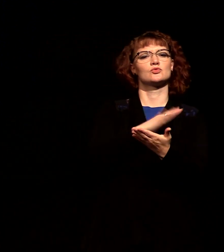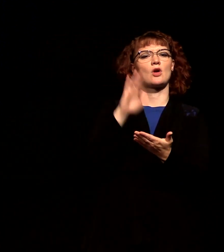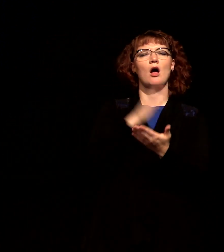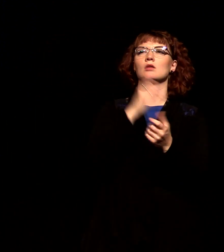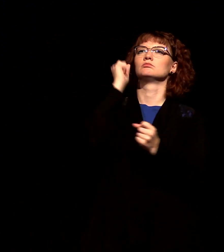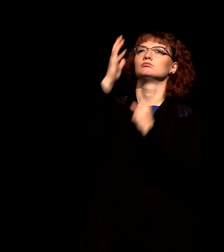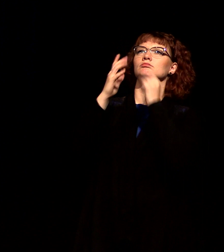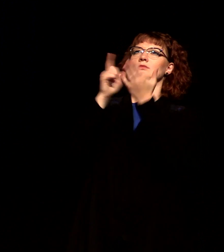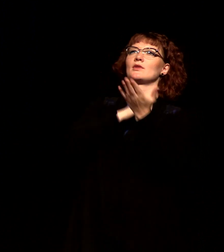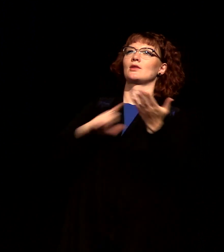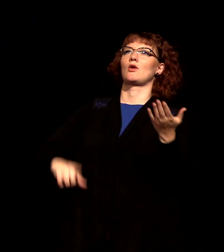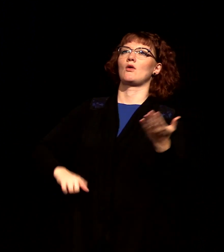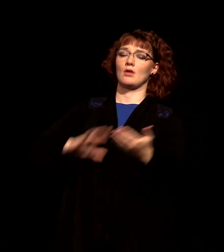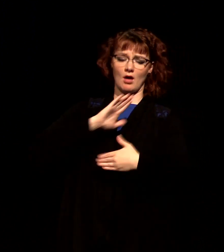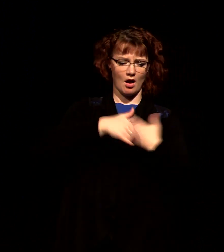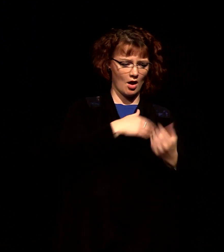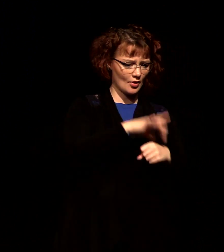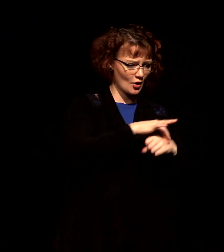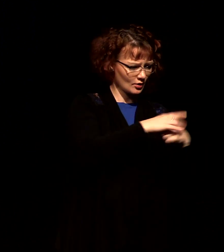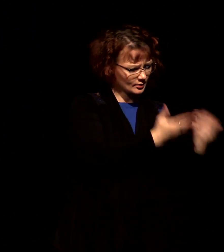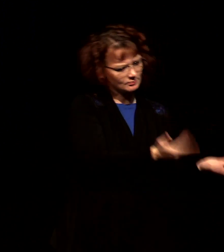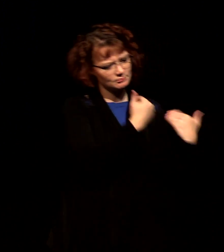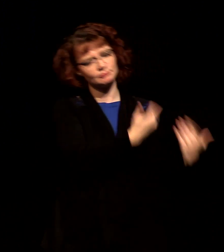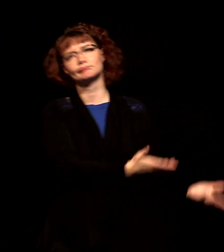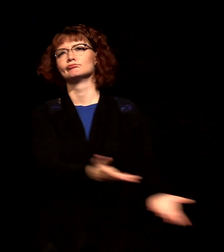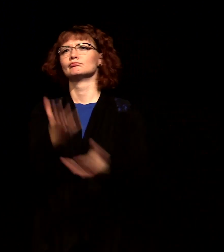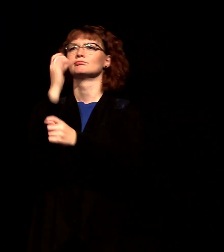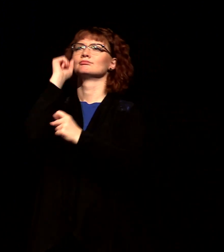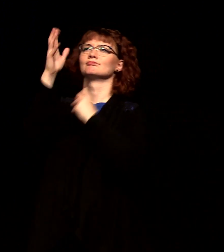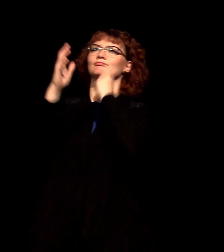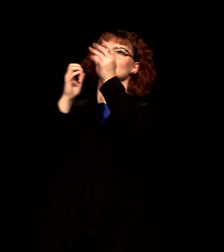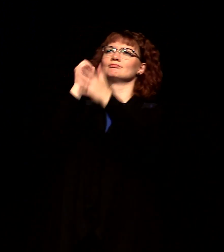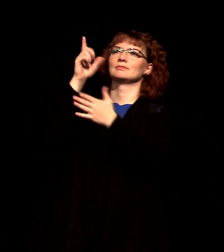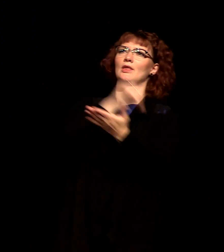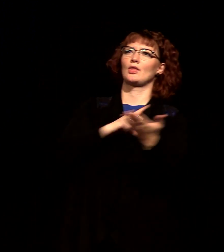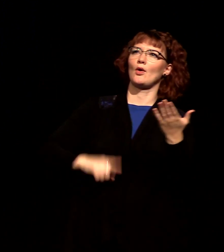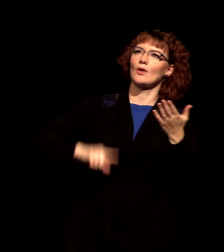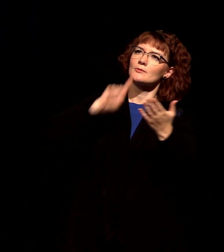Lord Praise His name. Each day proclaim the good news that he